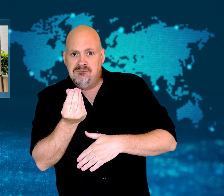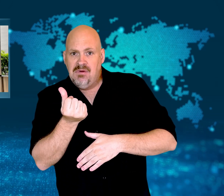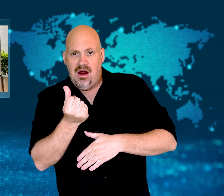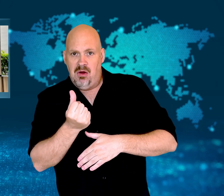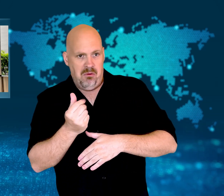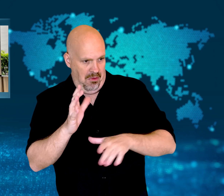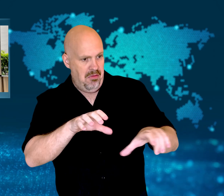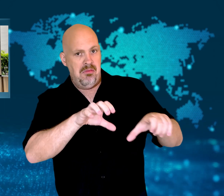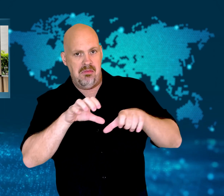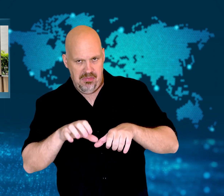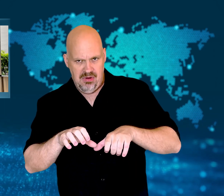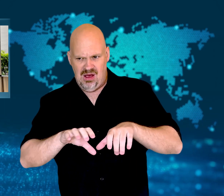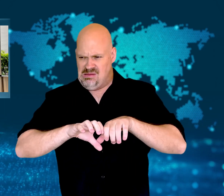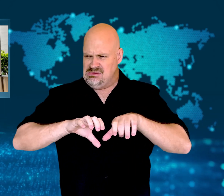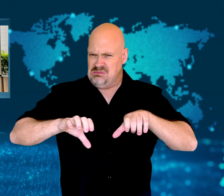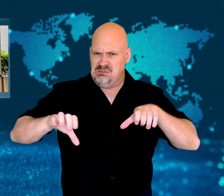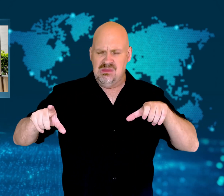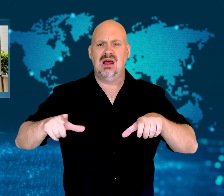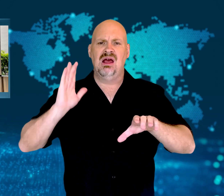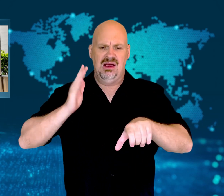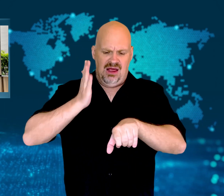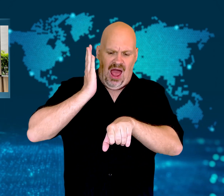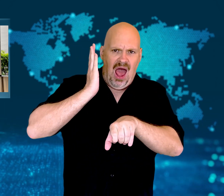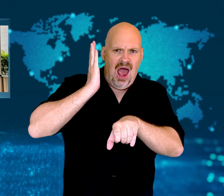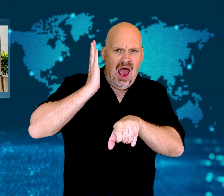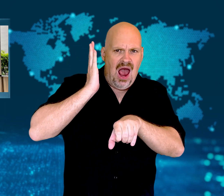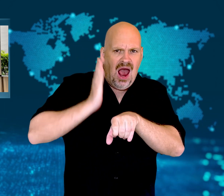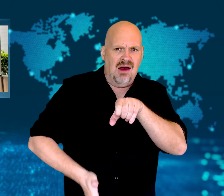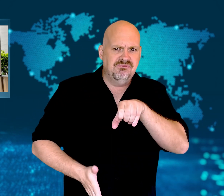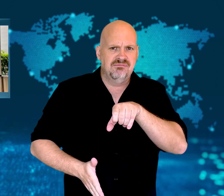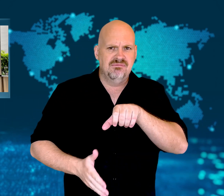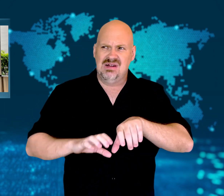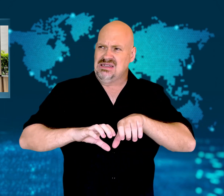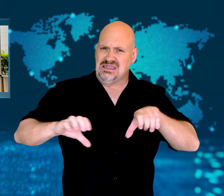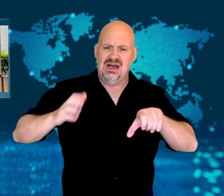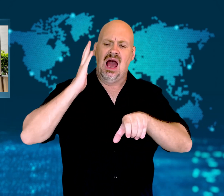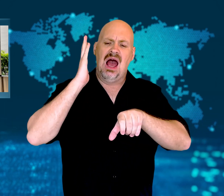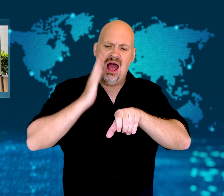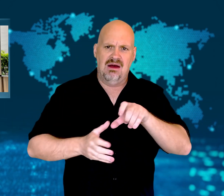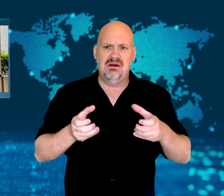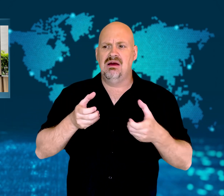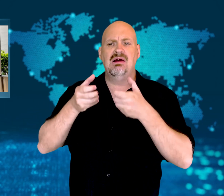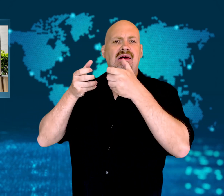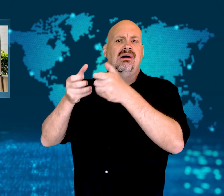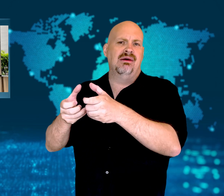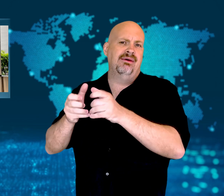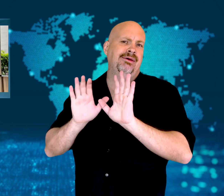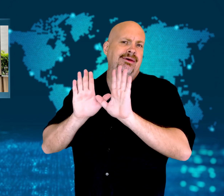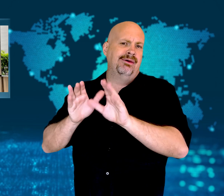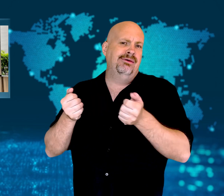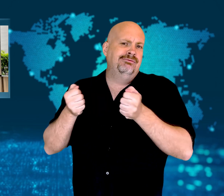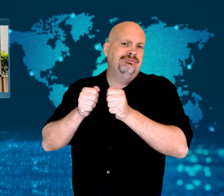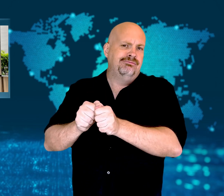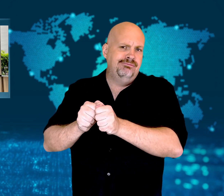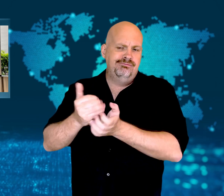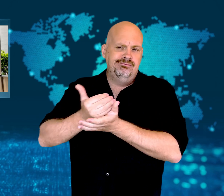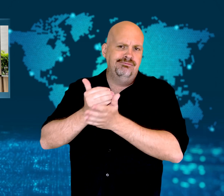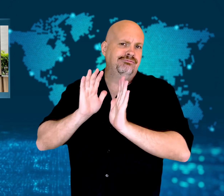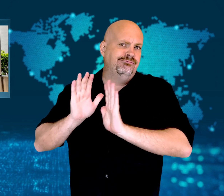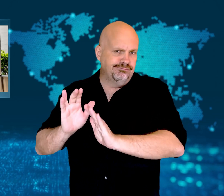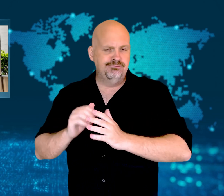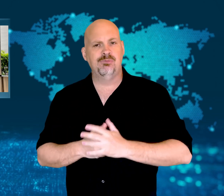The amateur collector didn't know the scroll's value either,